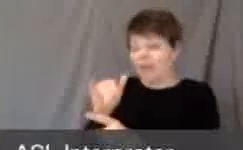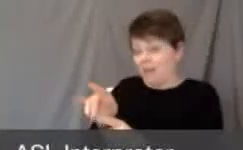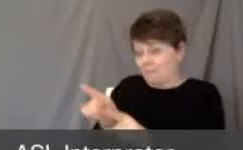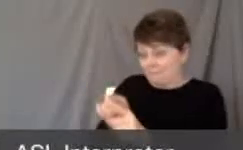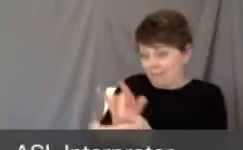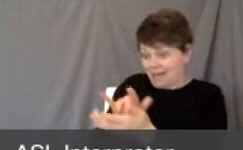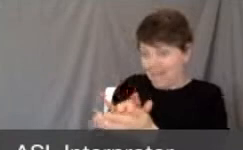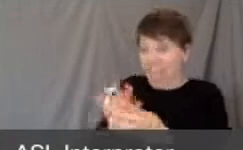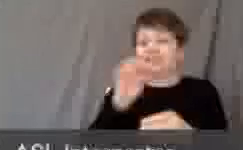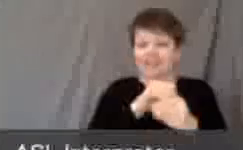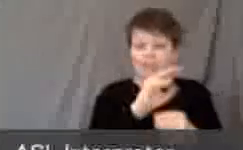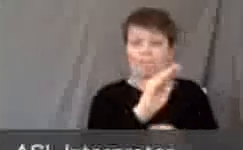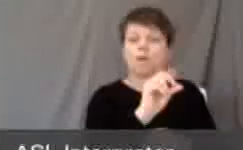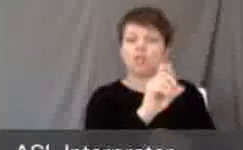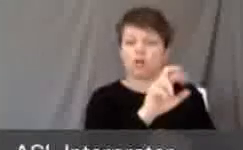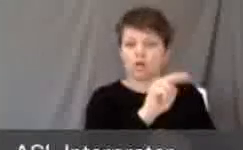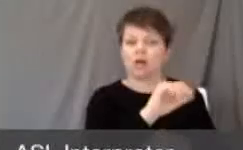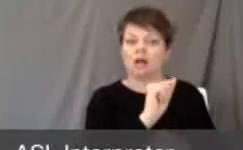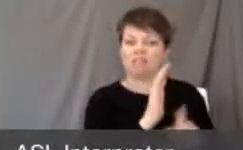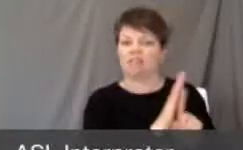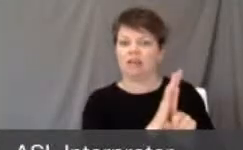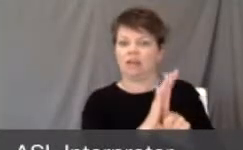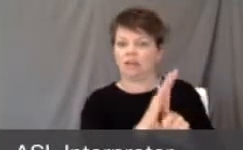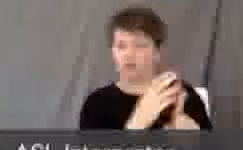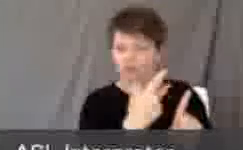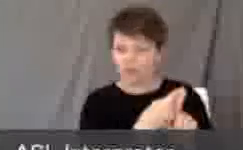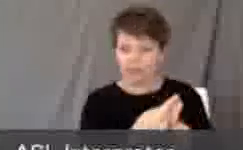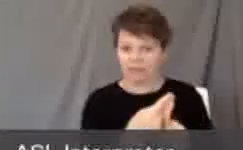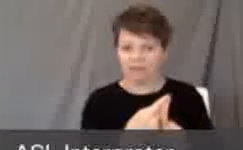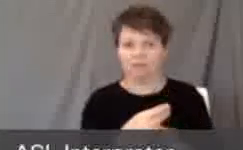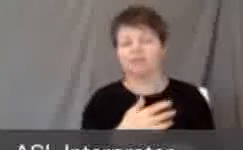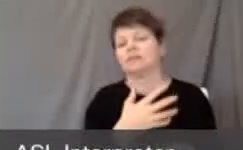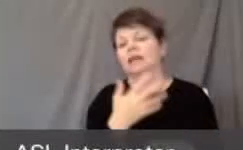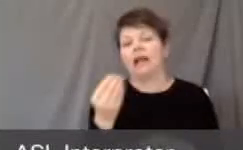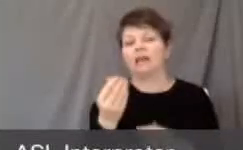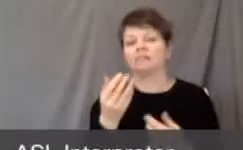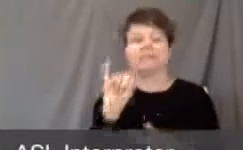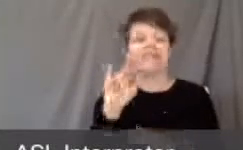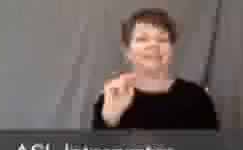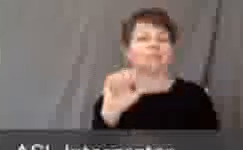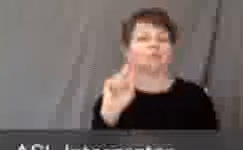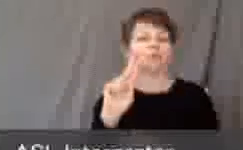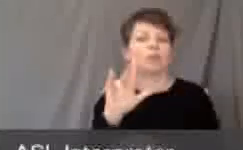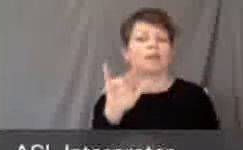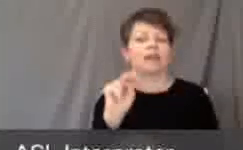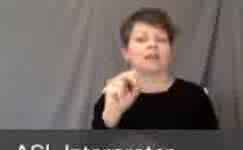And it's also in other medicines such as fast acting insulins that we've prescribed to patients all the time.